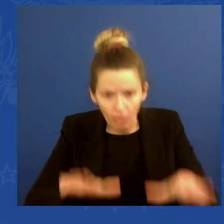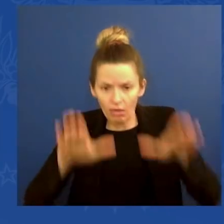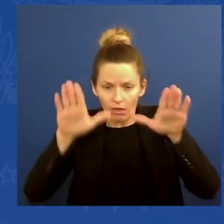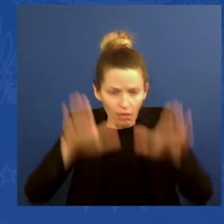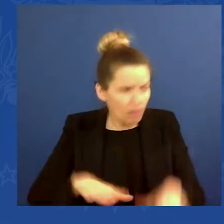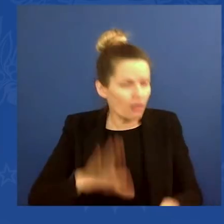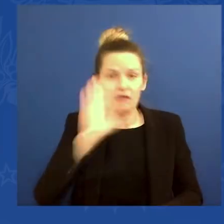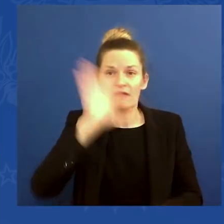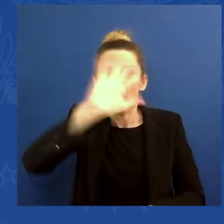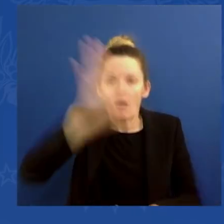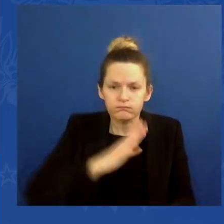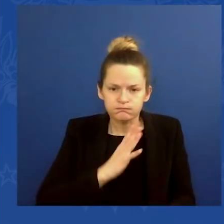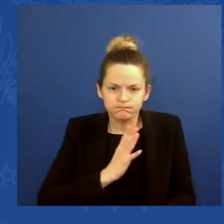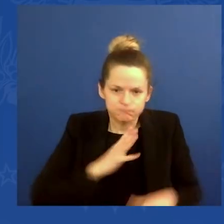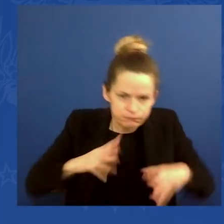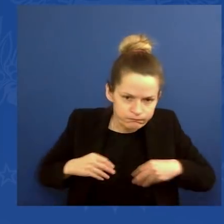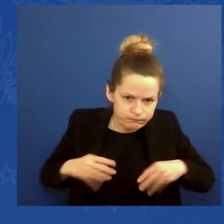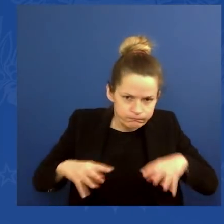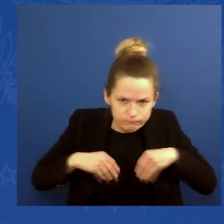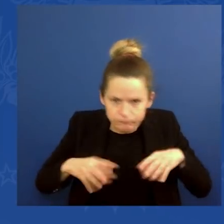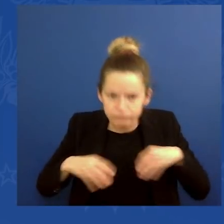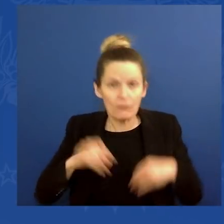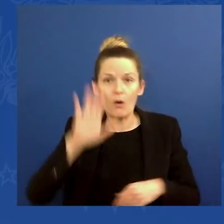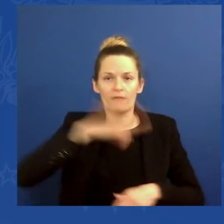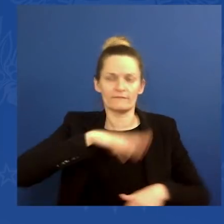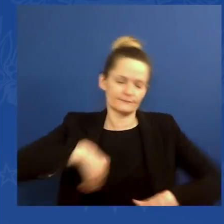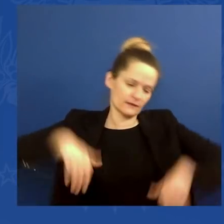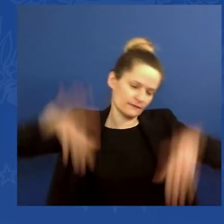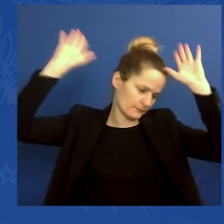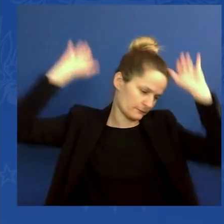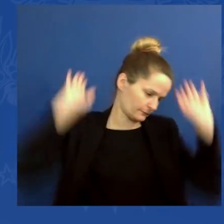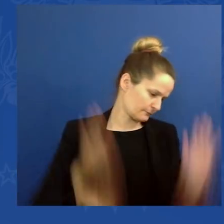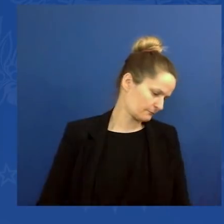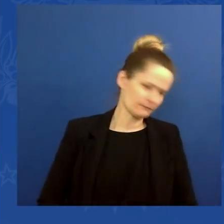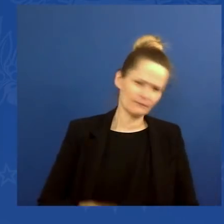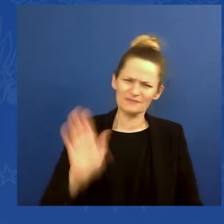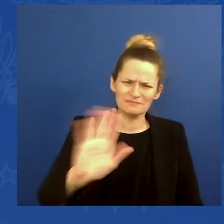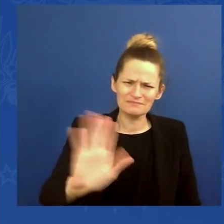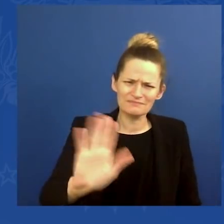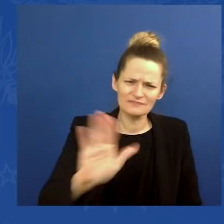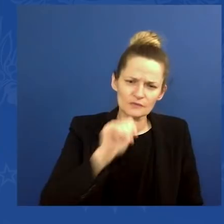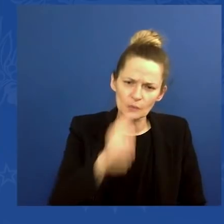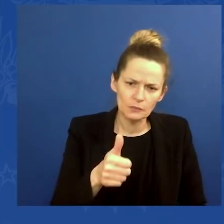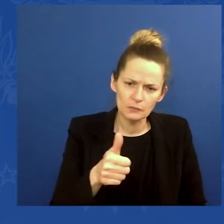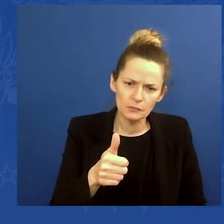But the truth of the matter was that in the days when my parents and grandparents